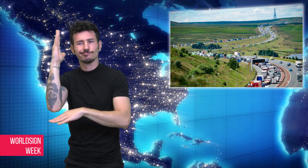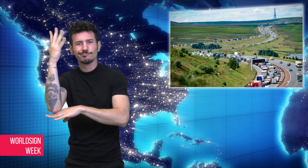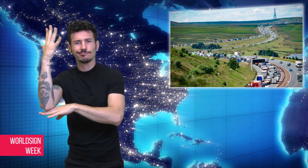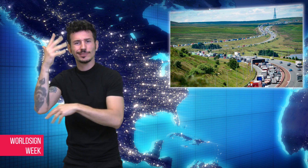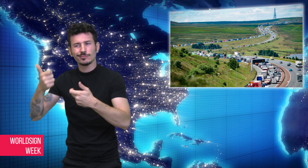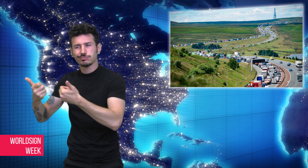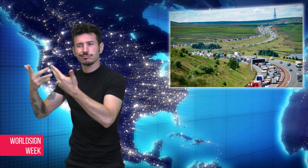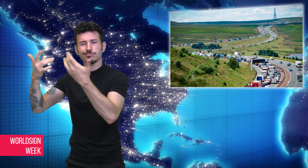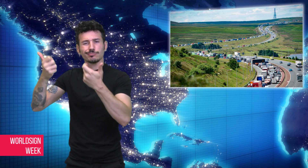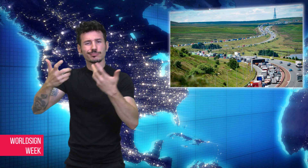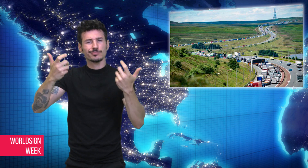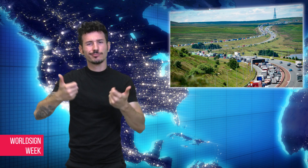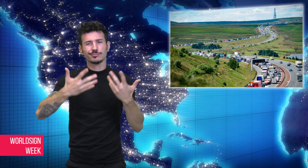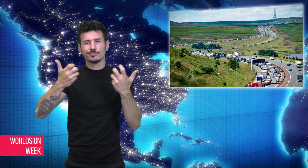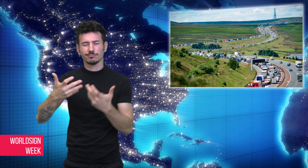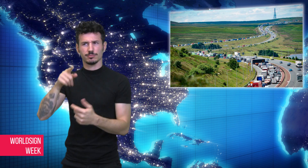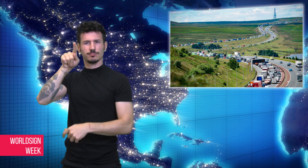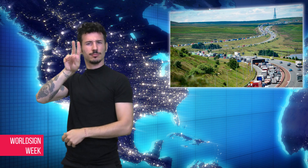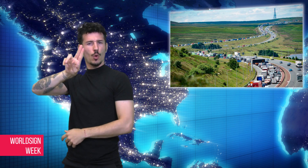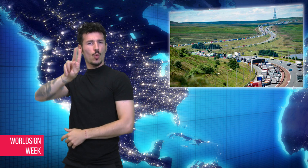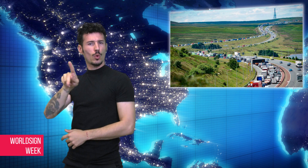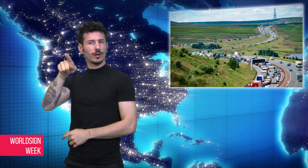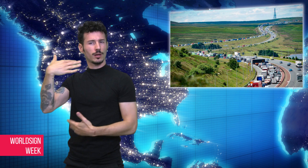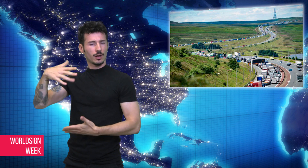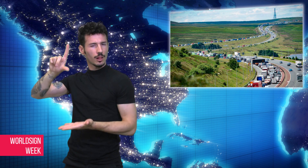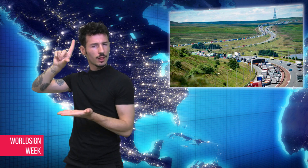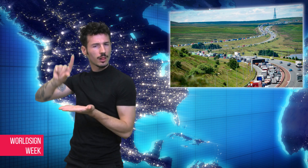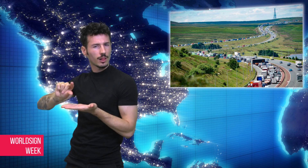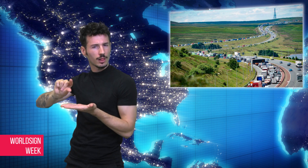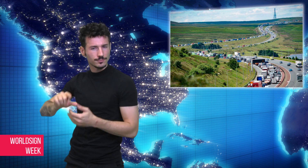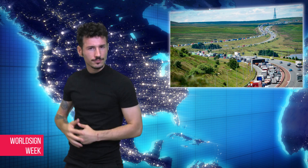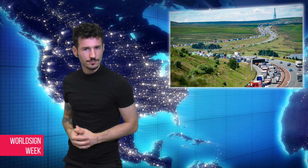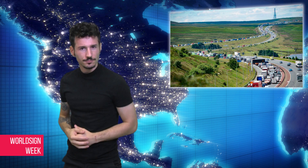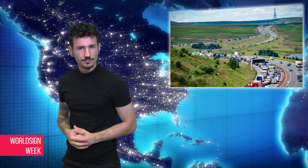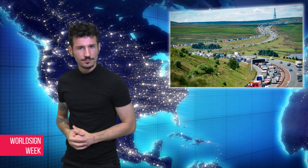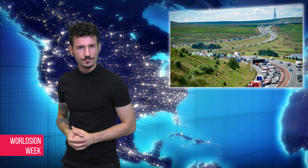of the least forested countries in Europe.